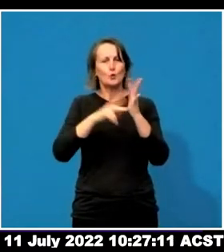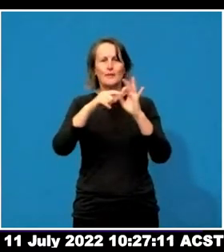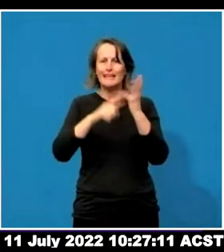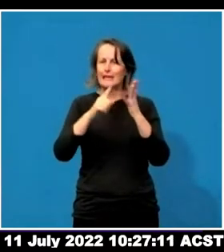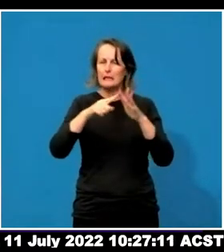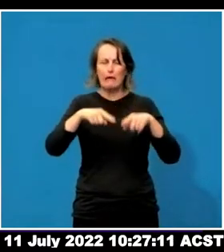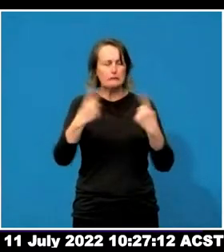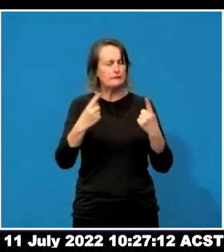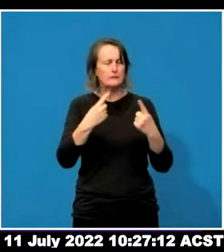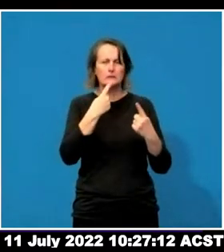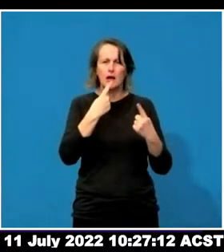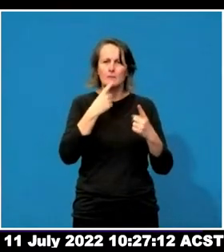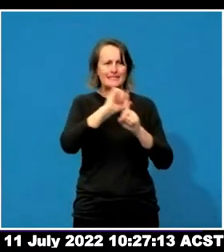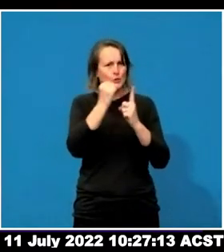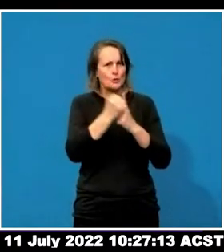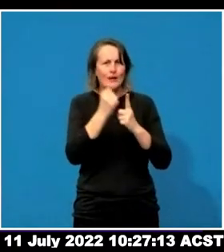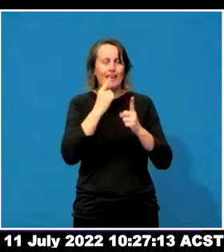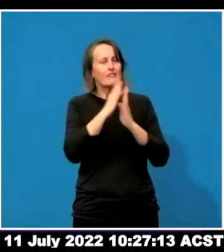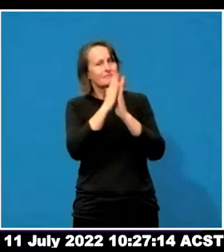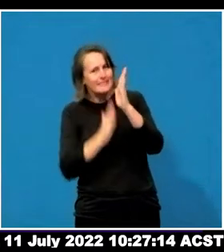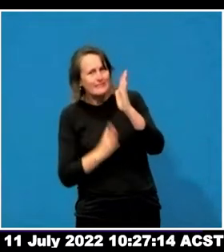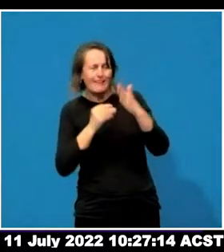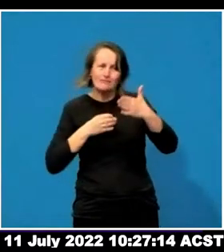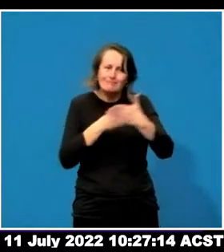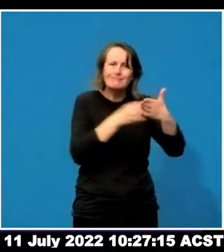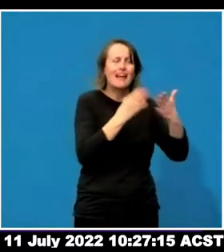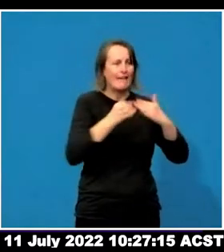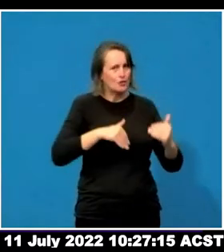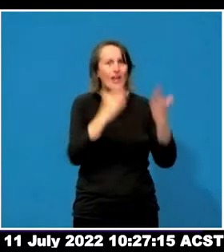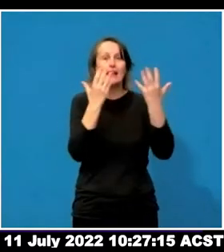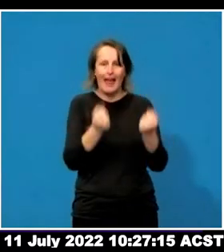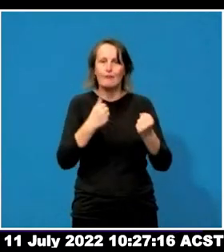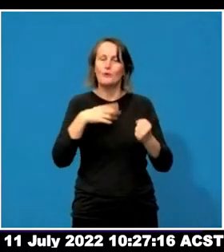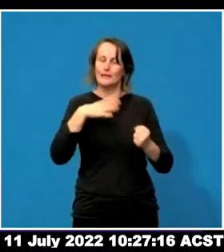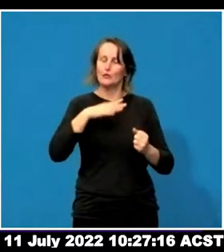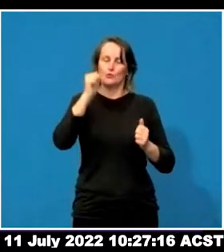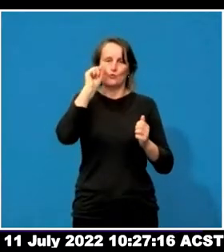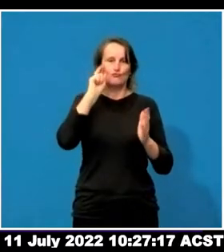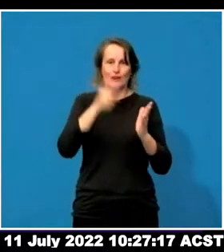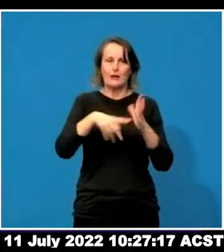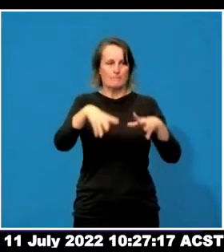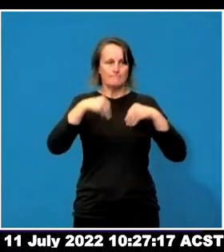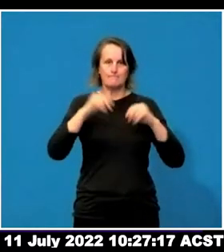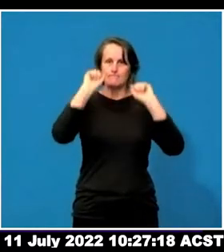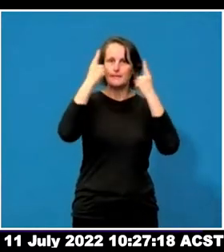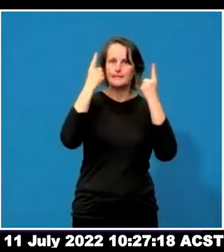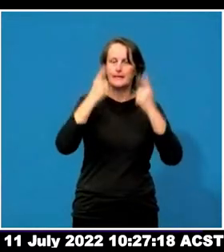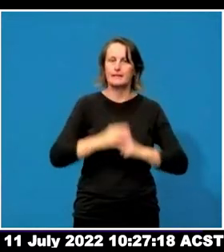and unique challenge challenges. Mr Griffin in his opening will refer to statistical data, but I would like to refer